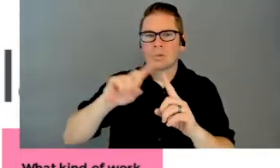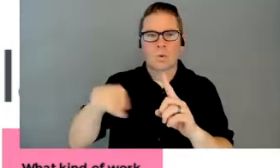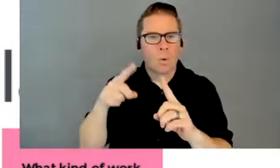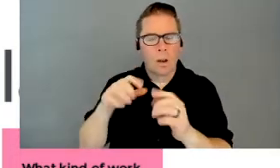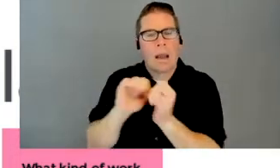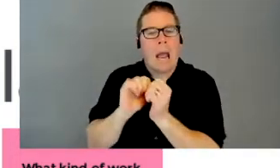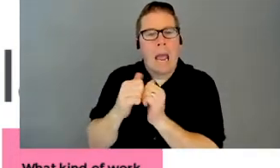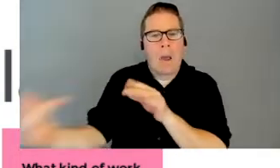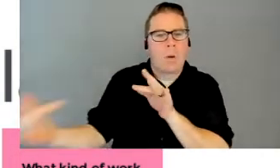very good